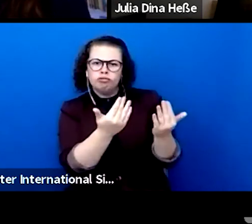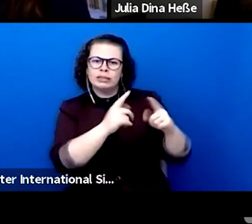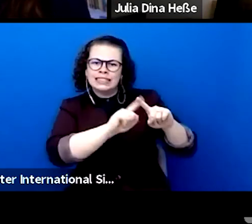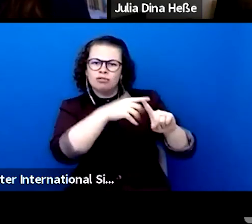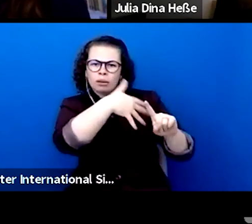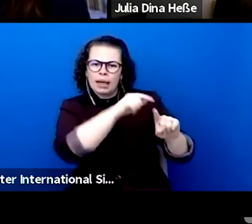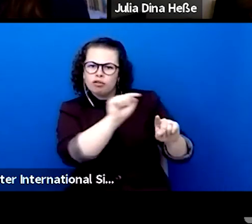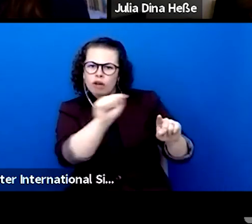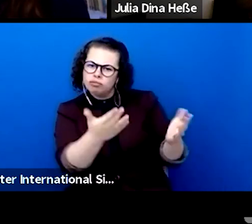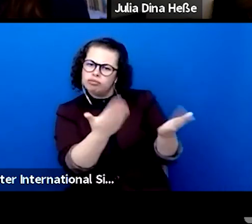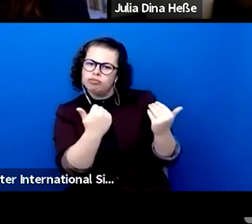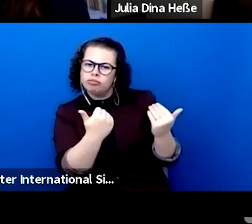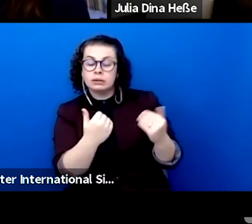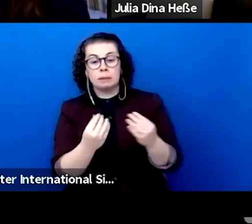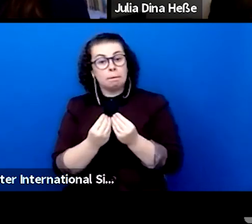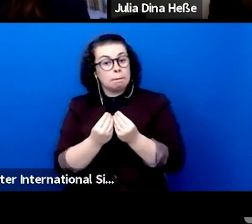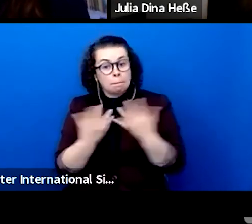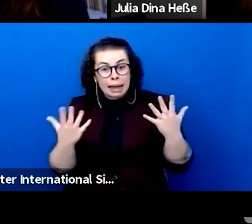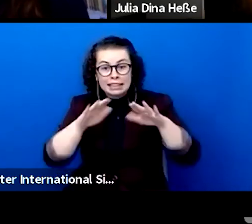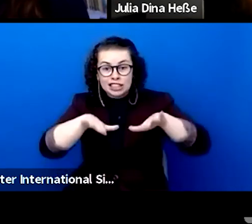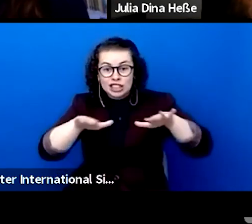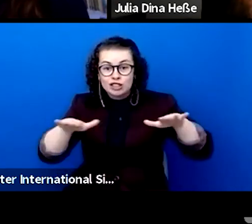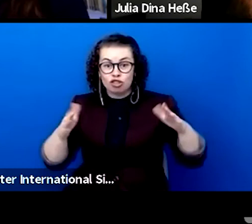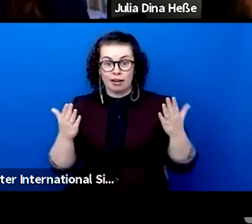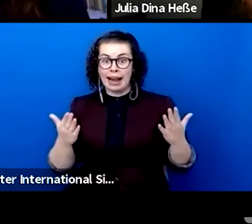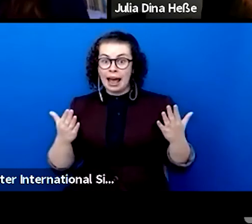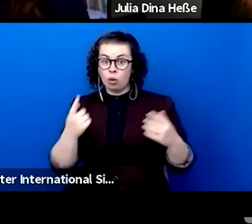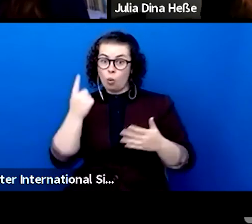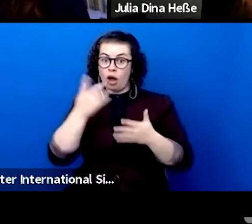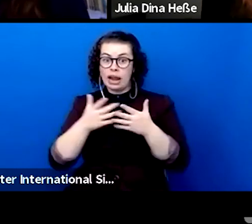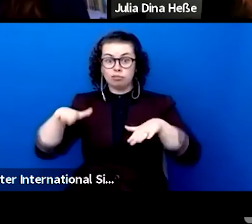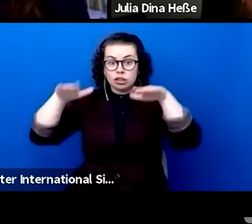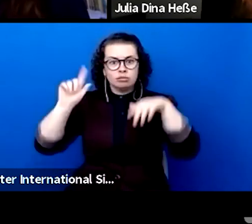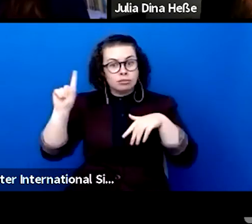right now, are living in a multilingual society. I, myself was brought up bilingual